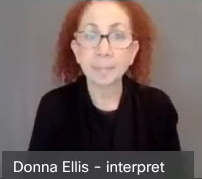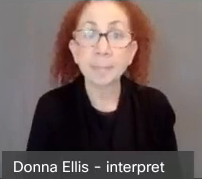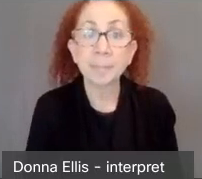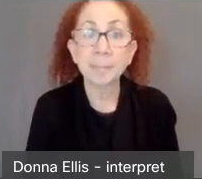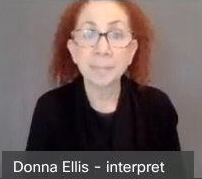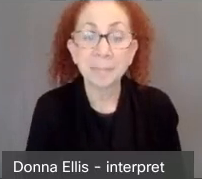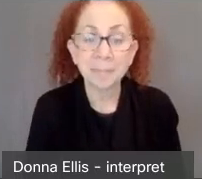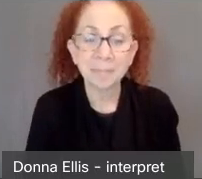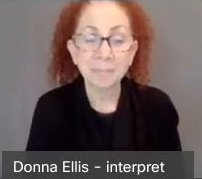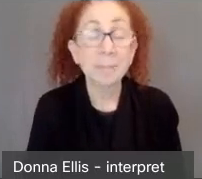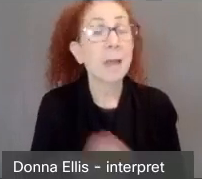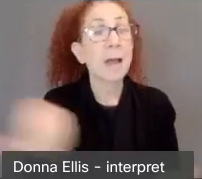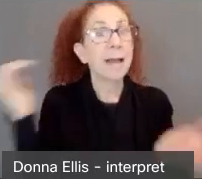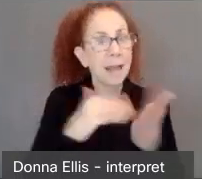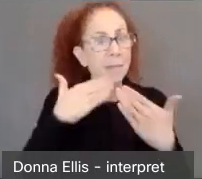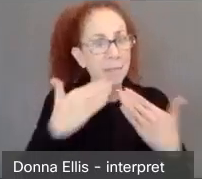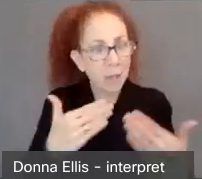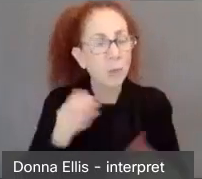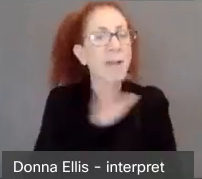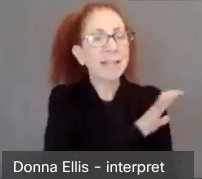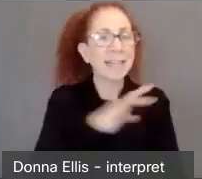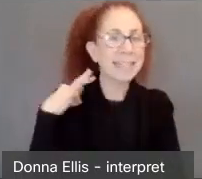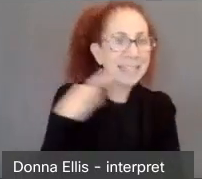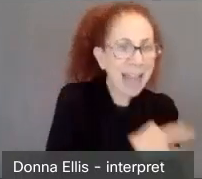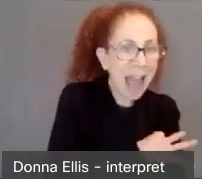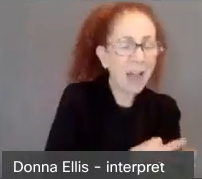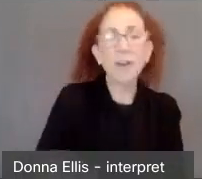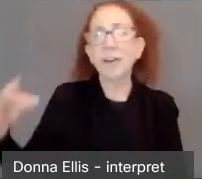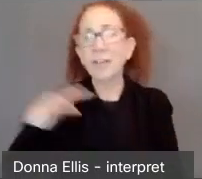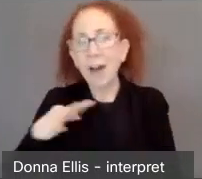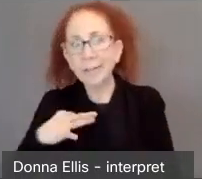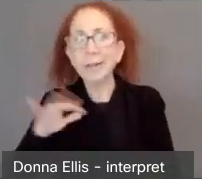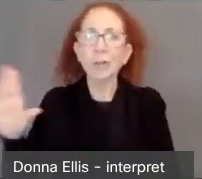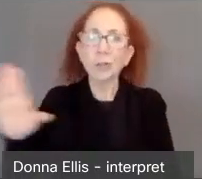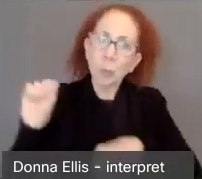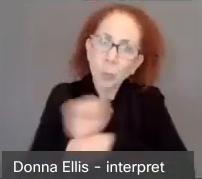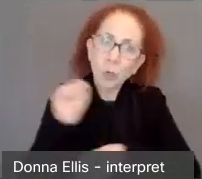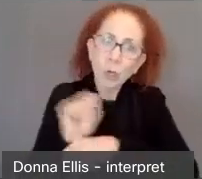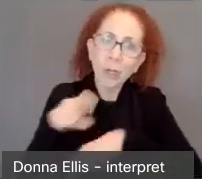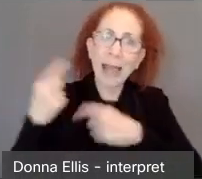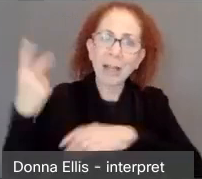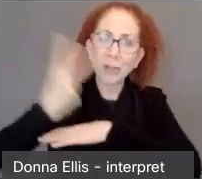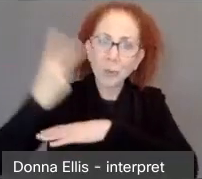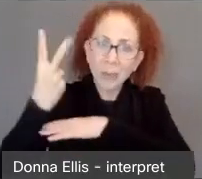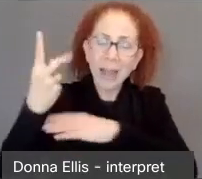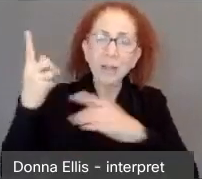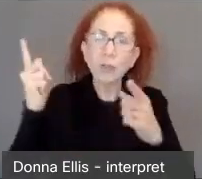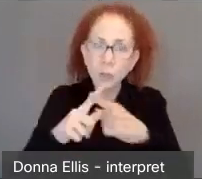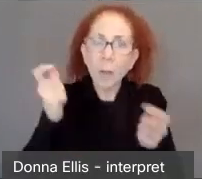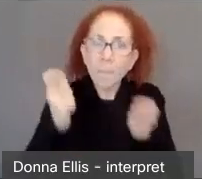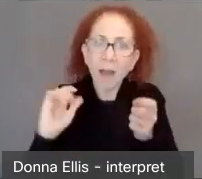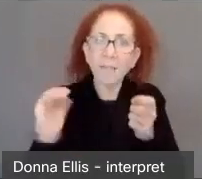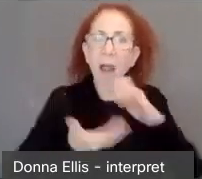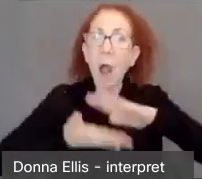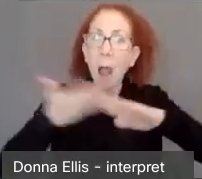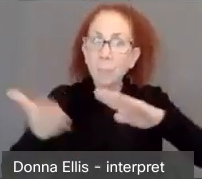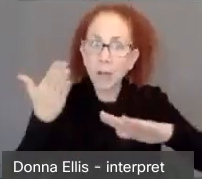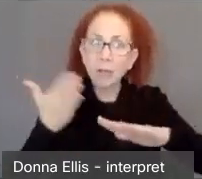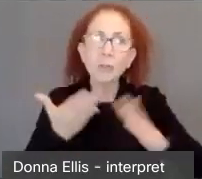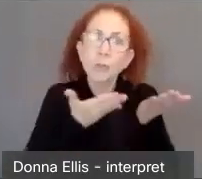I again want to thank our clinic staff and volunteers for their work over the last few days to modify our operations to serve these children and their